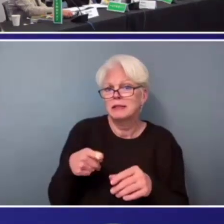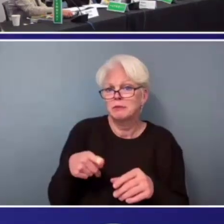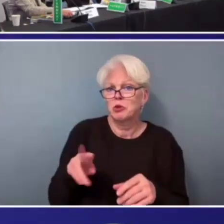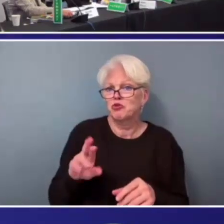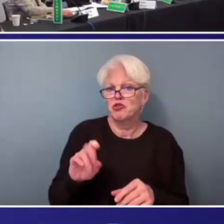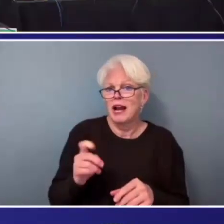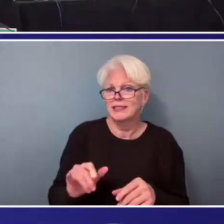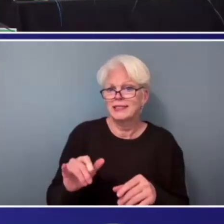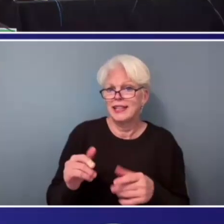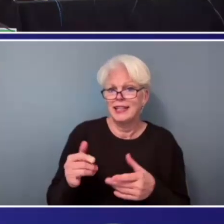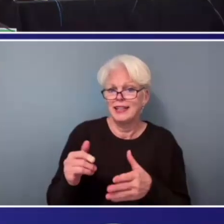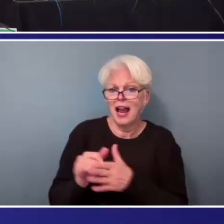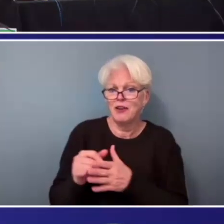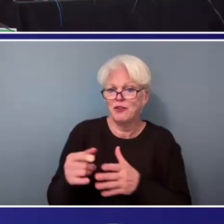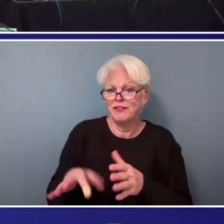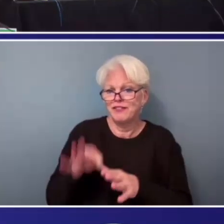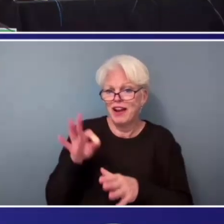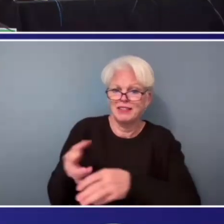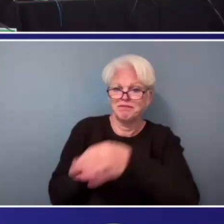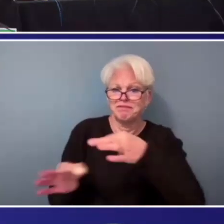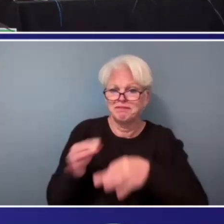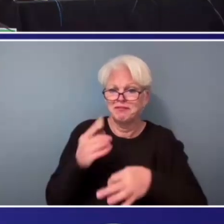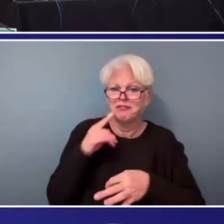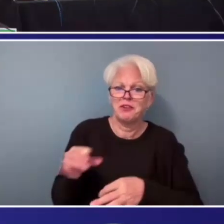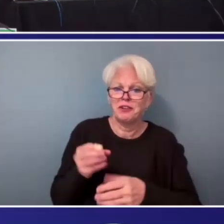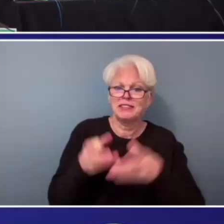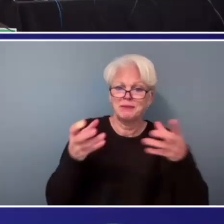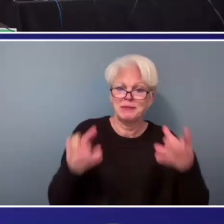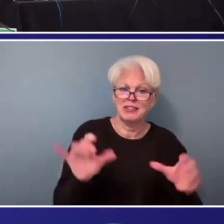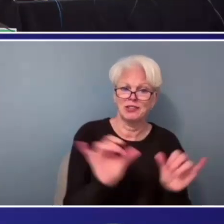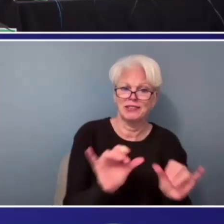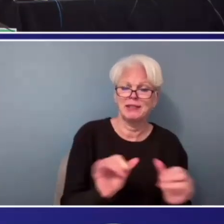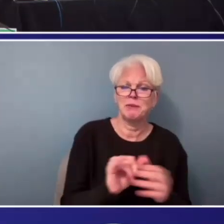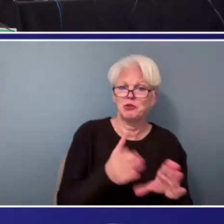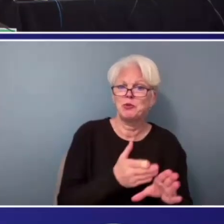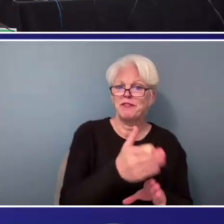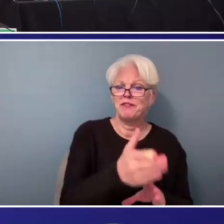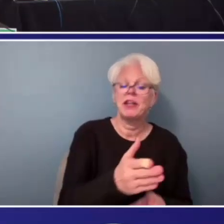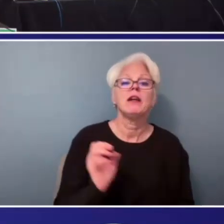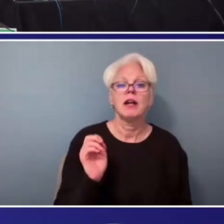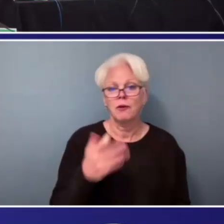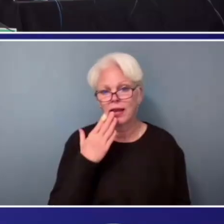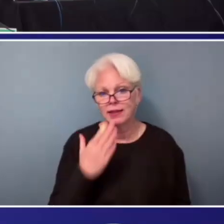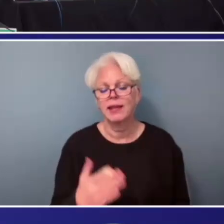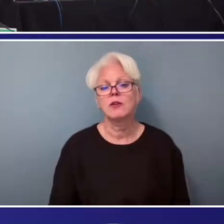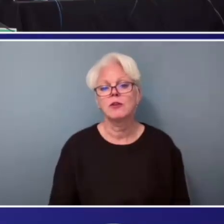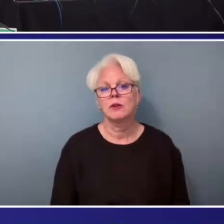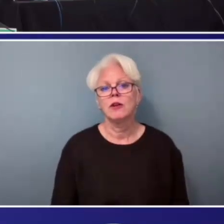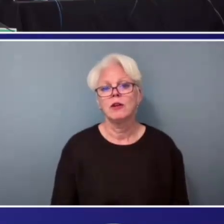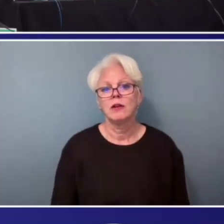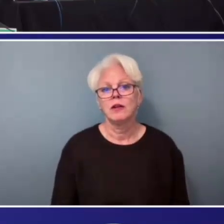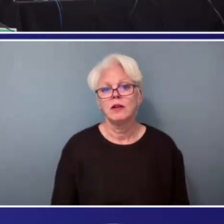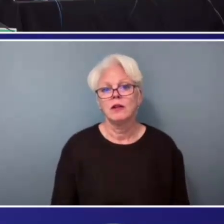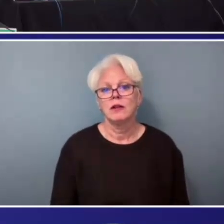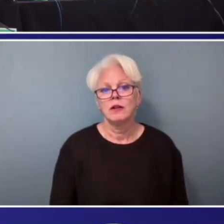Okay, thanks. And before I move on to the next slide, I had one more, one more question here.